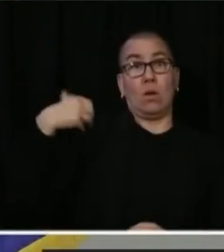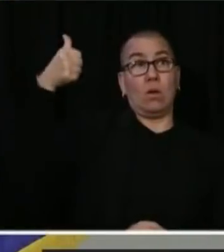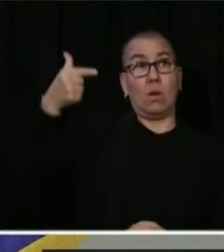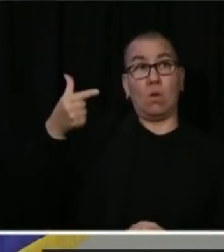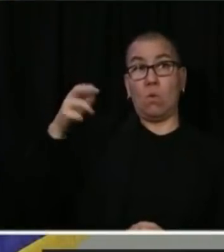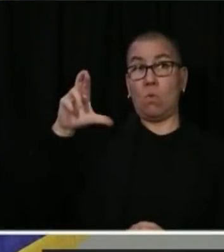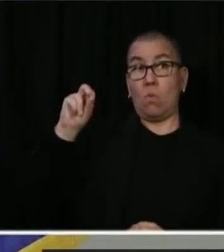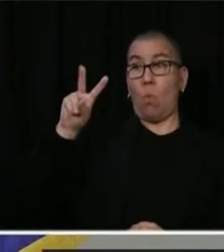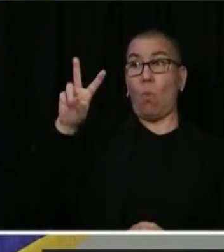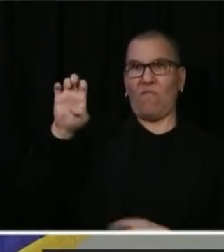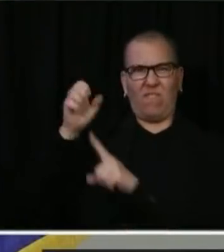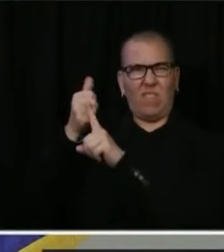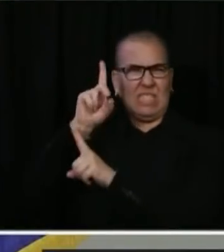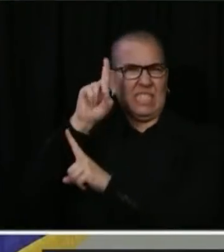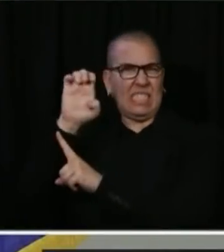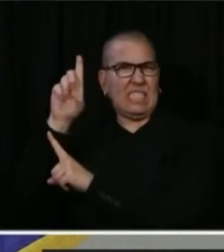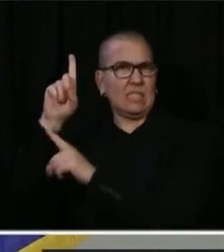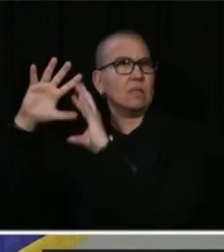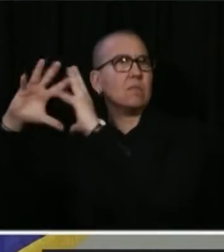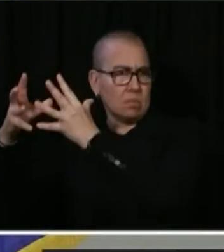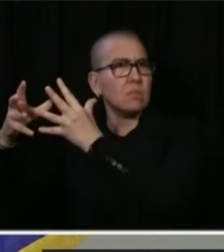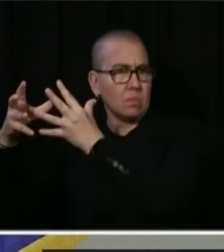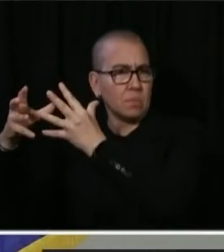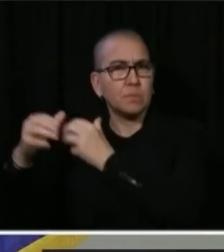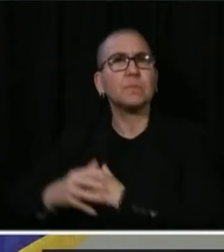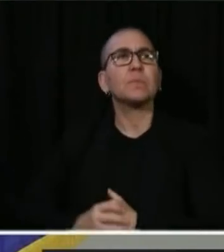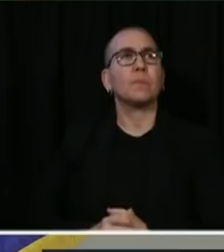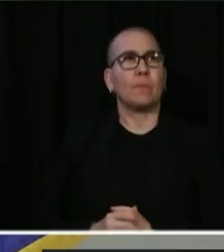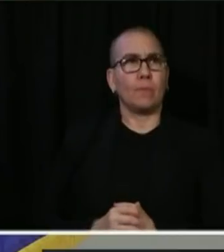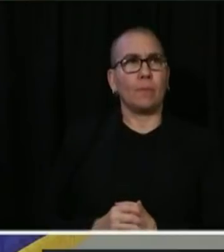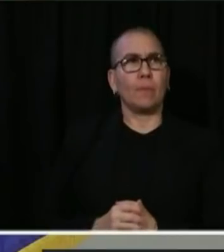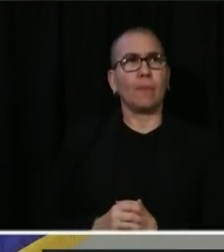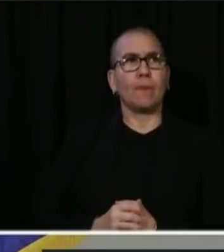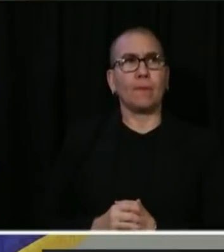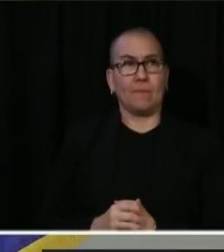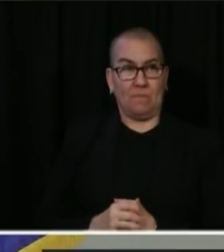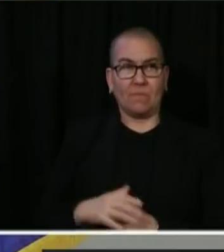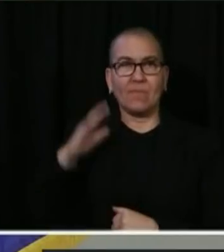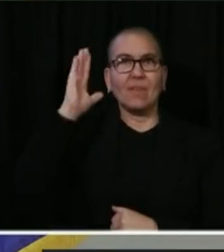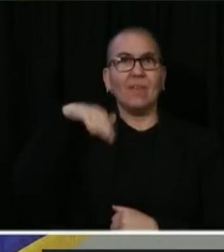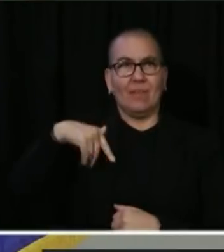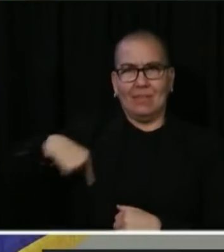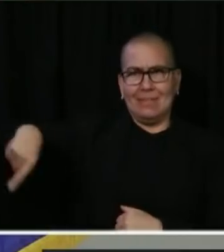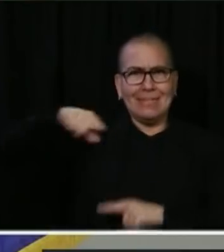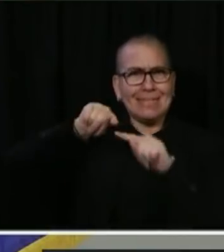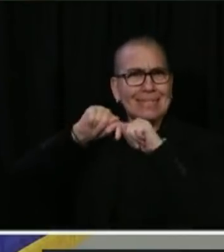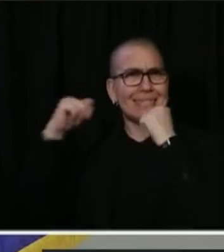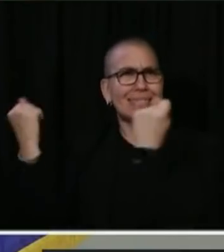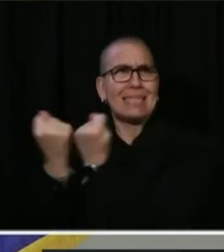NEWS.